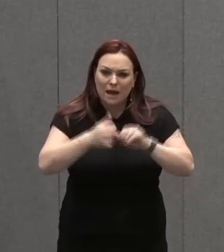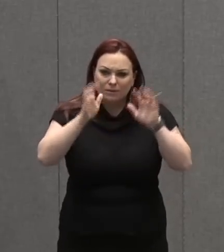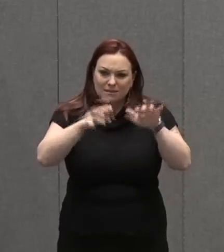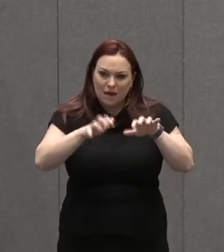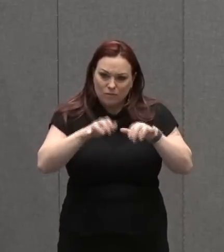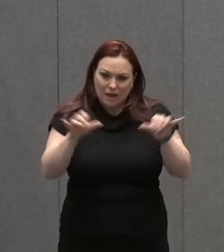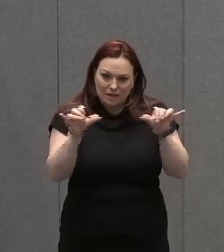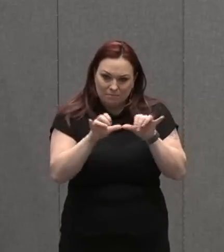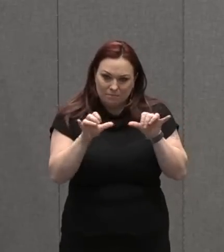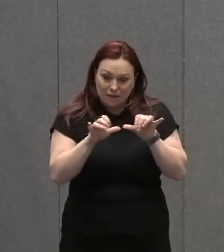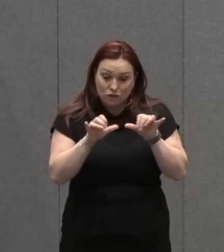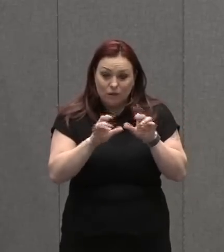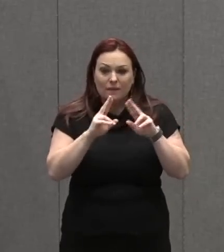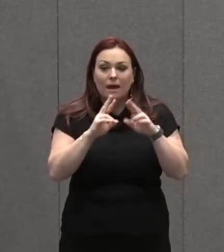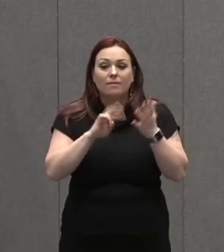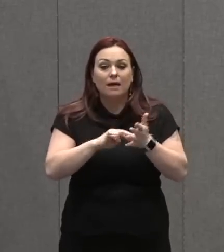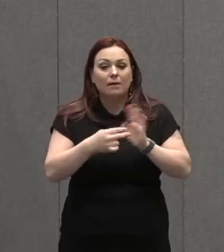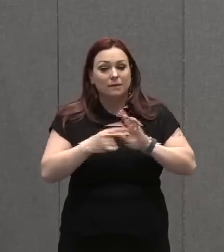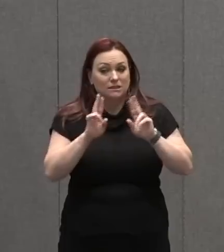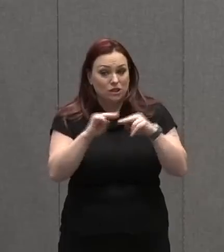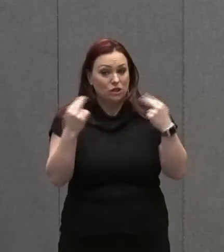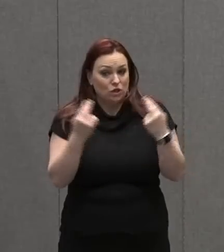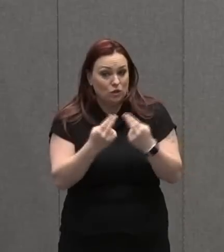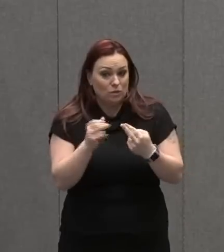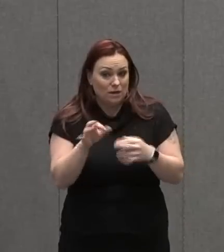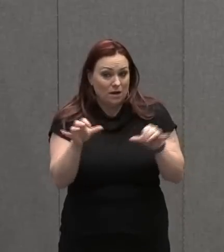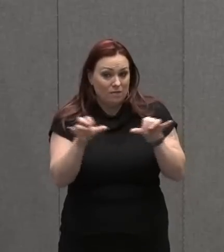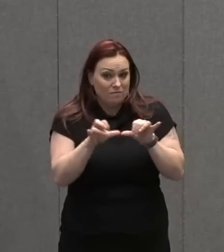This was the unit of measure being used, inches.